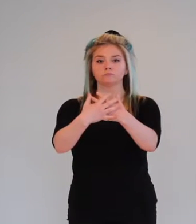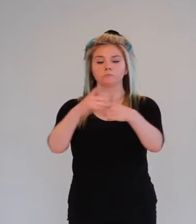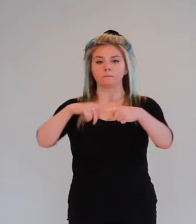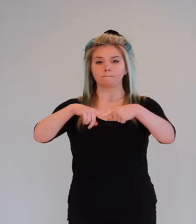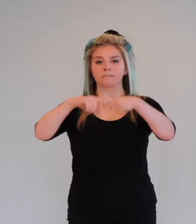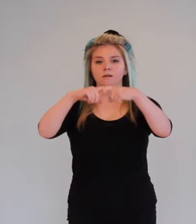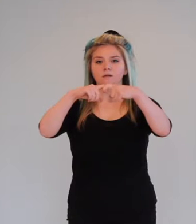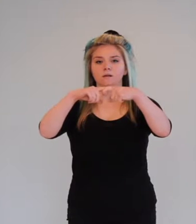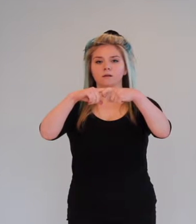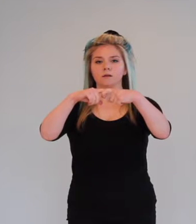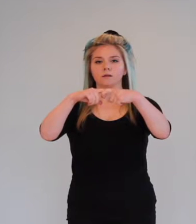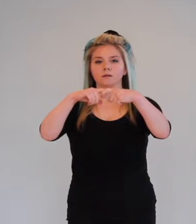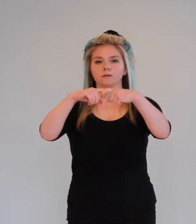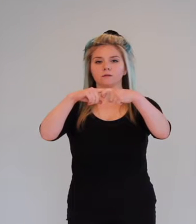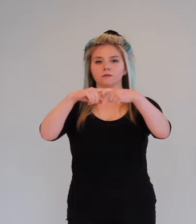and then release a little bit more slowly